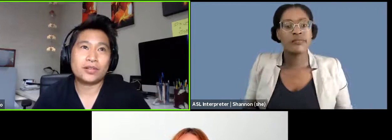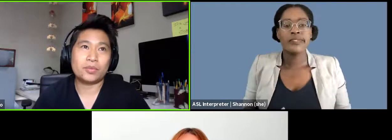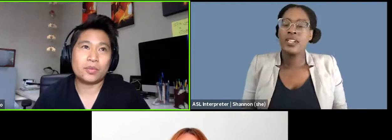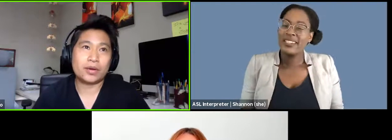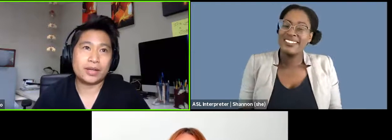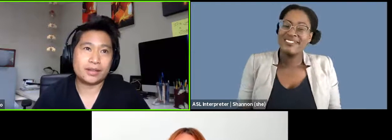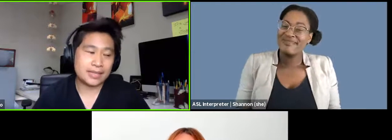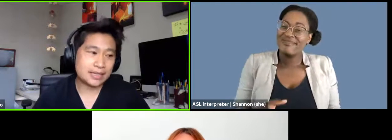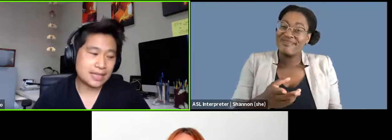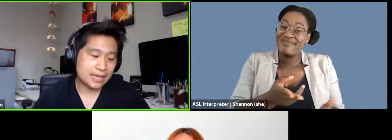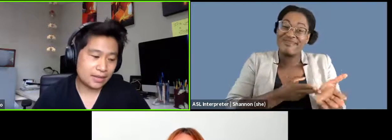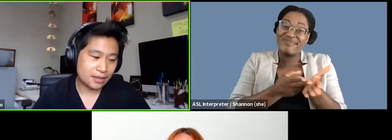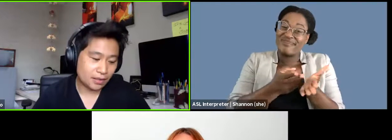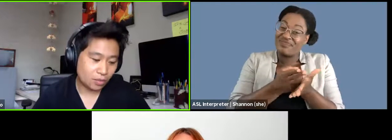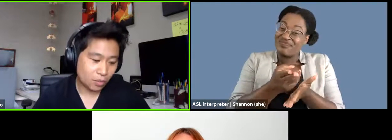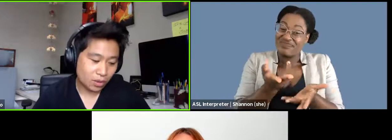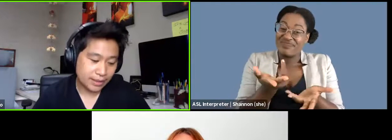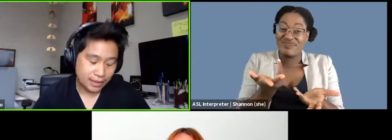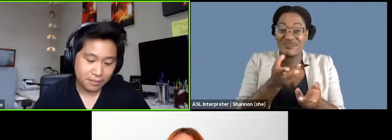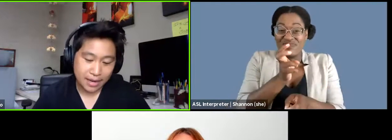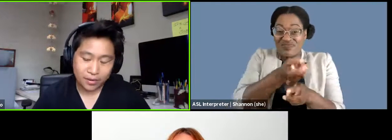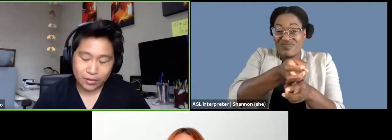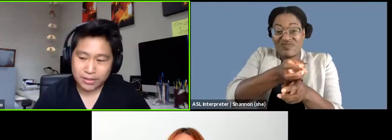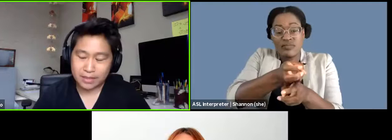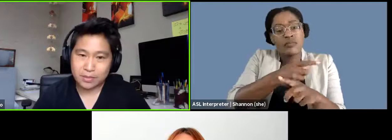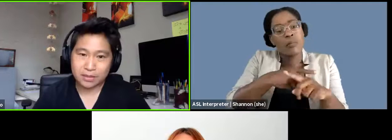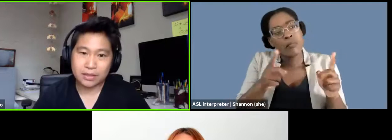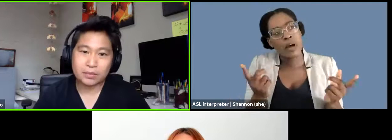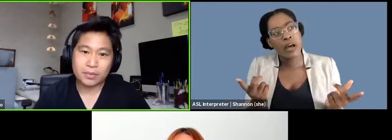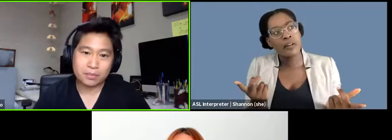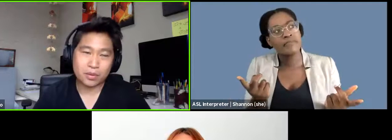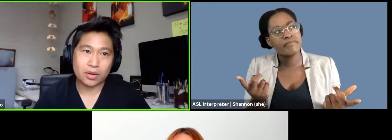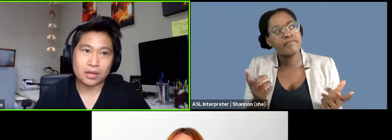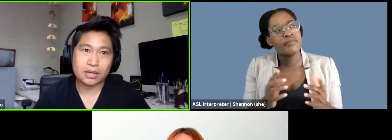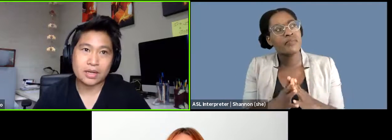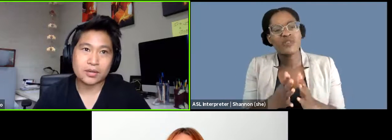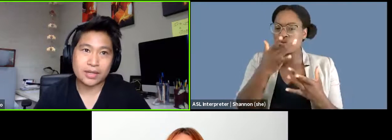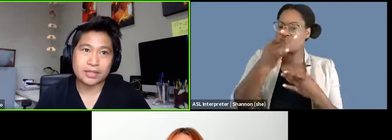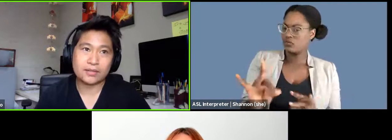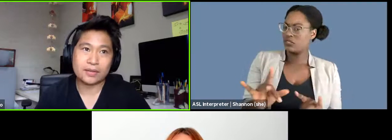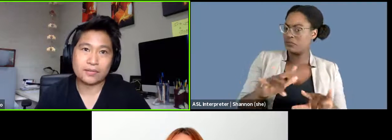is also rewarding in a sense that the world at a macro seems a little bit more aggressive and